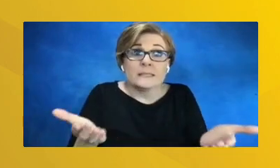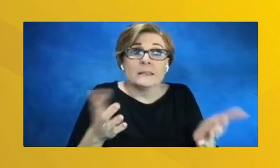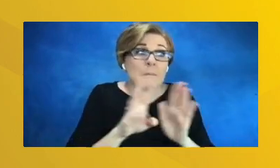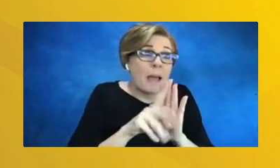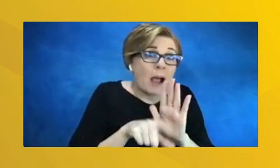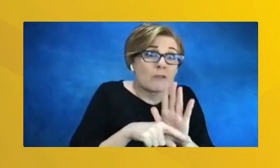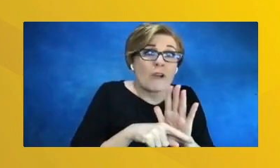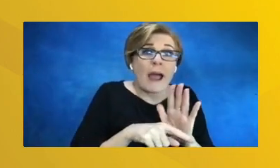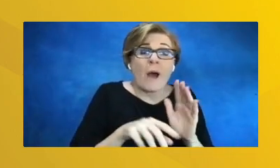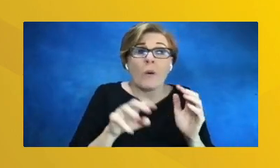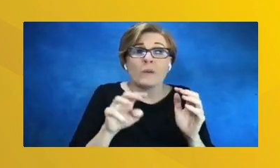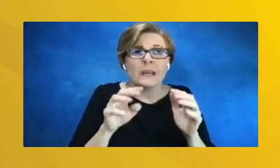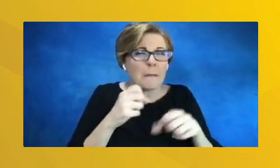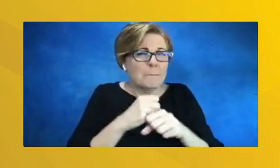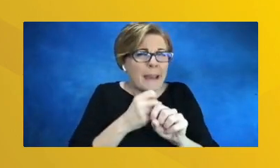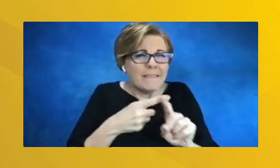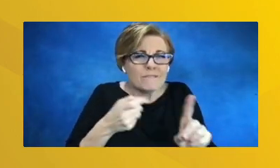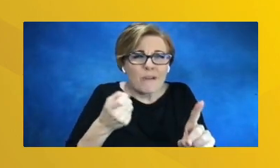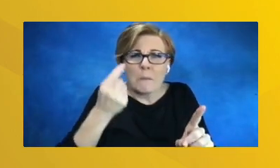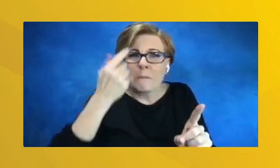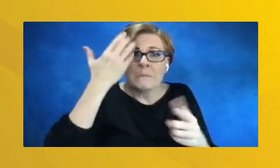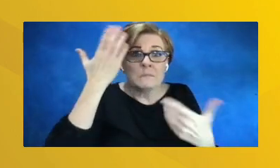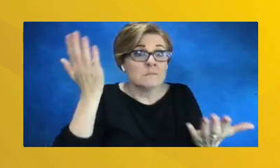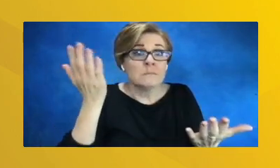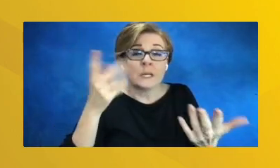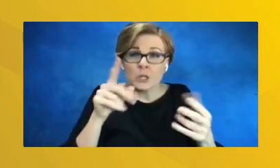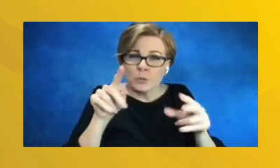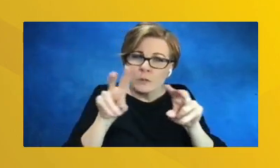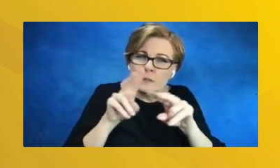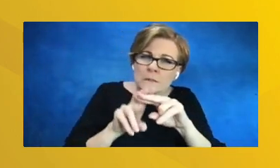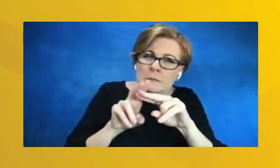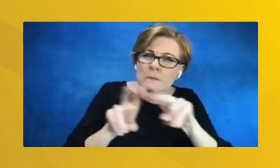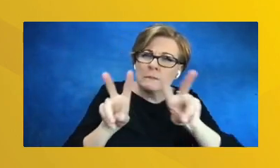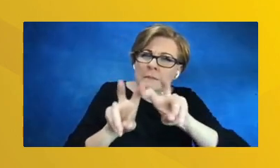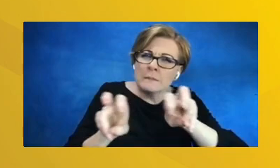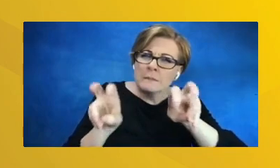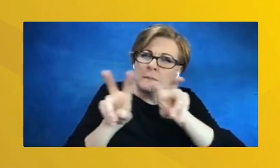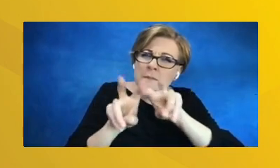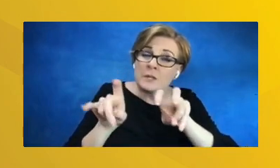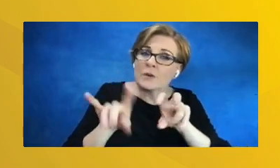just sit and look, you can discover a lot about something without prior knowledge.